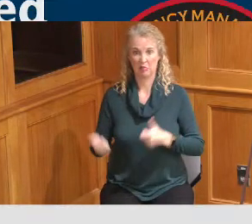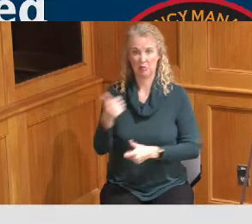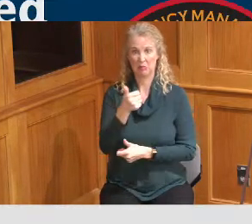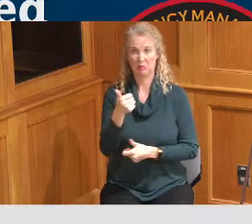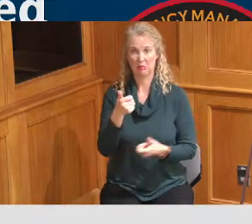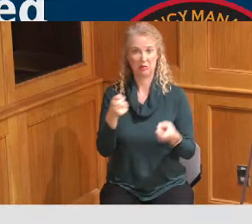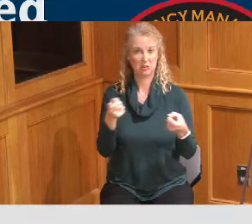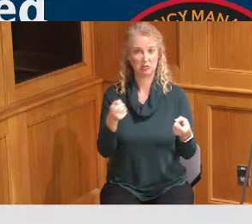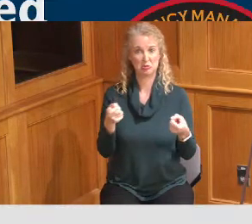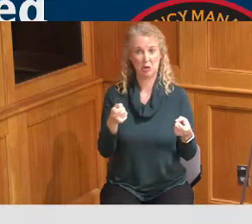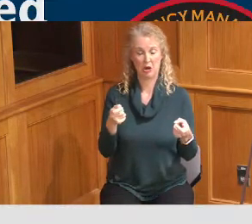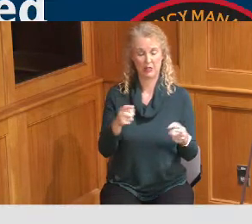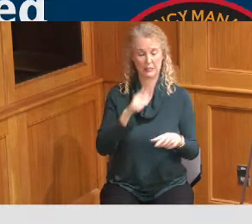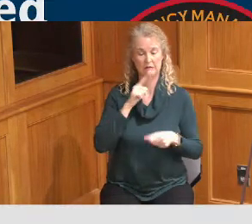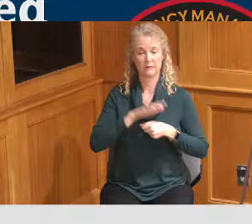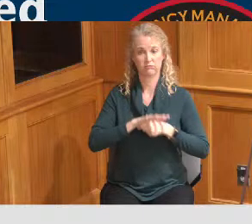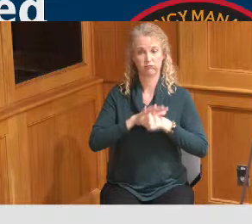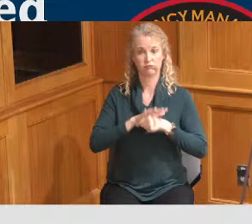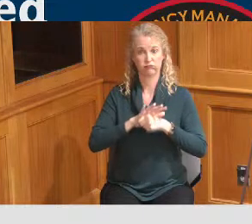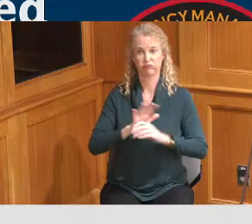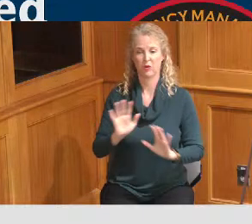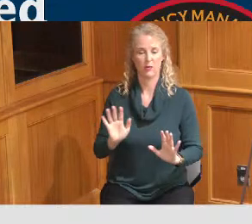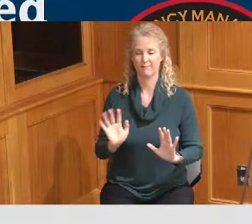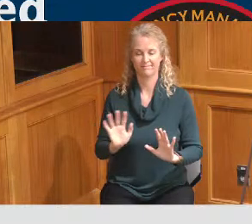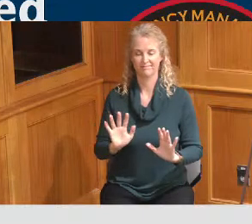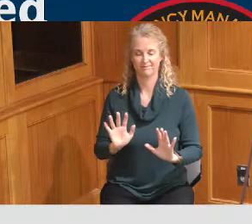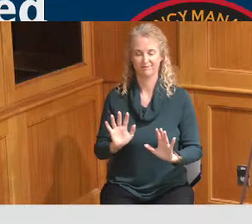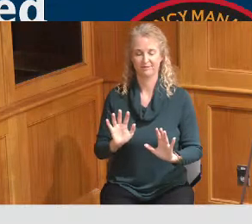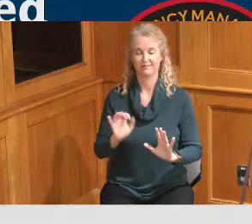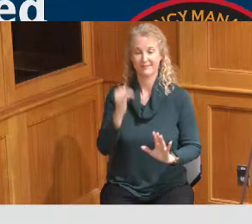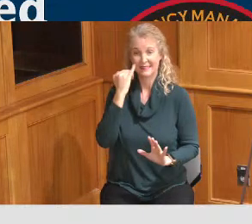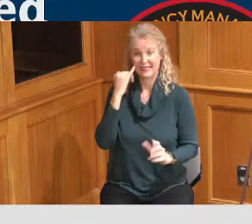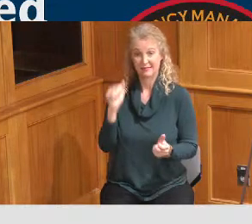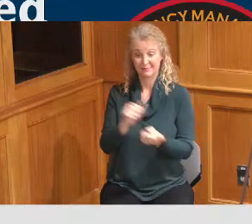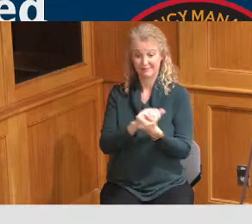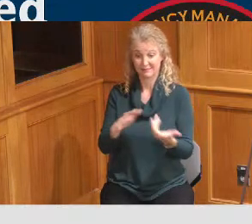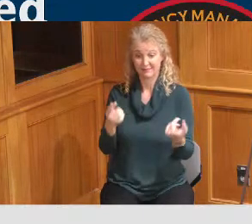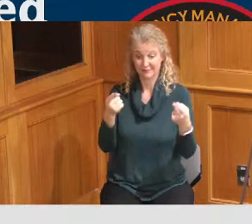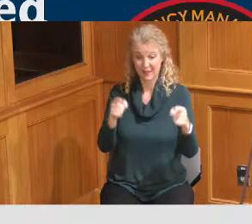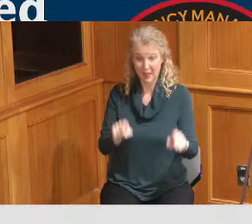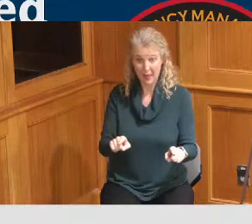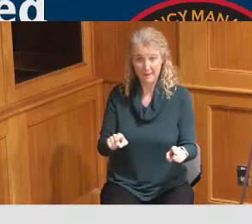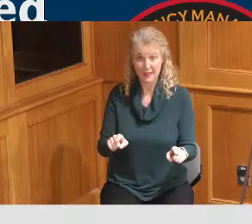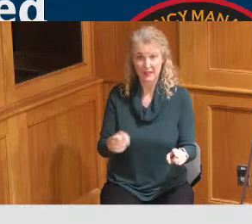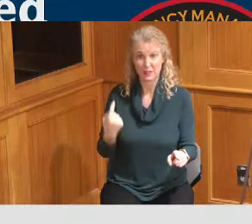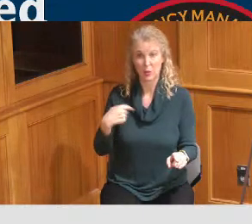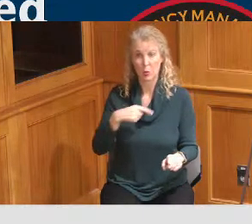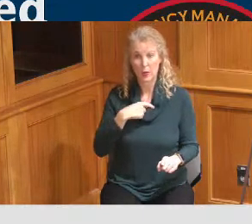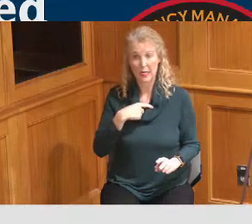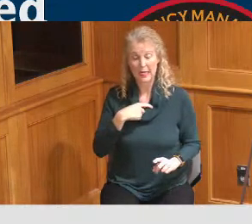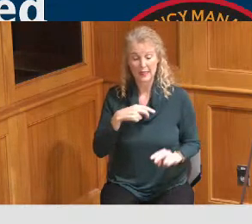a bit nerve-wracking we realize that responding to a disaster we keep an eye on it every day but